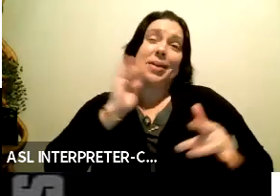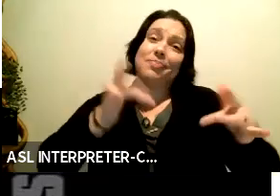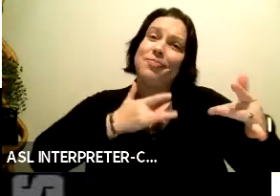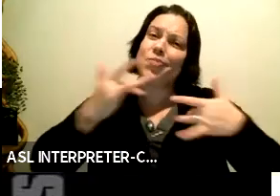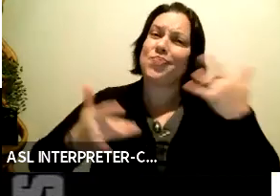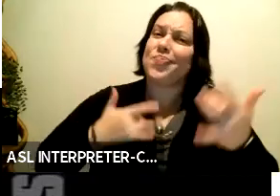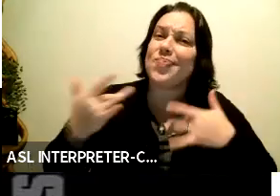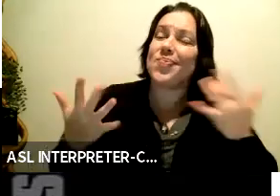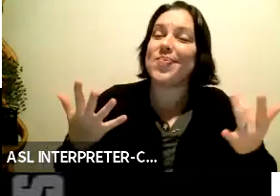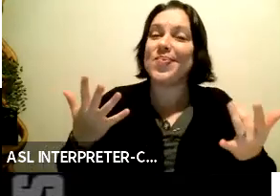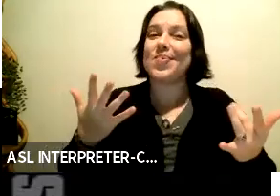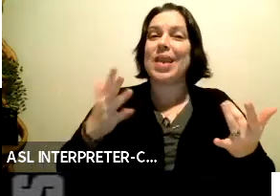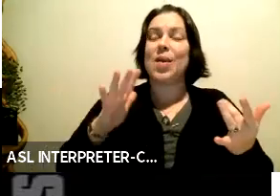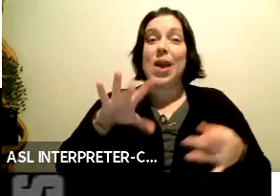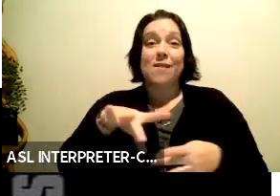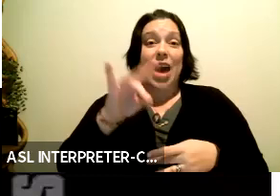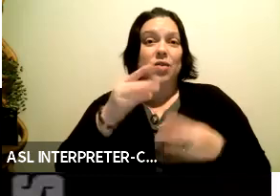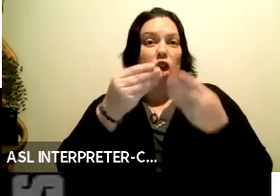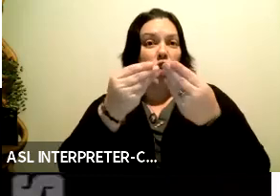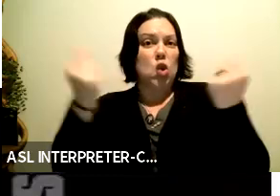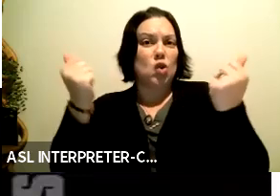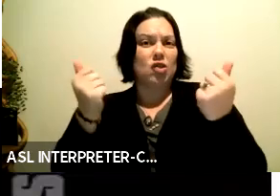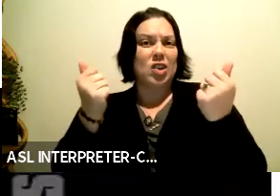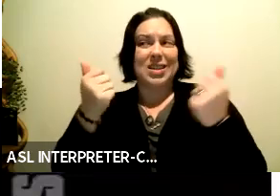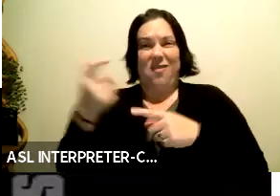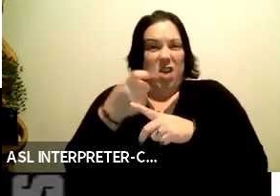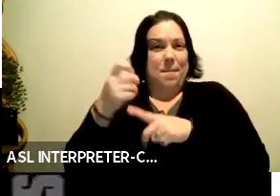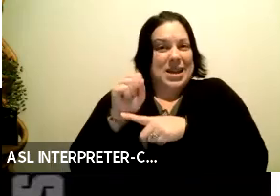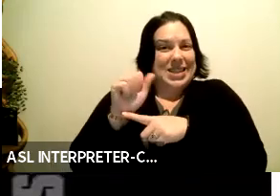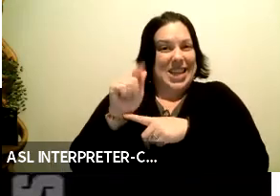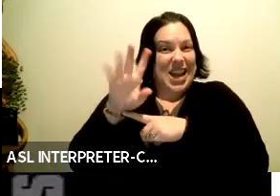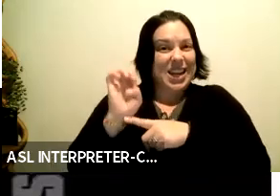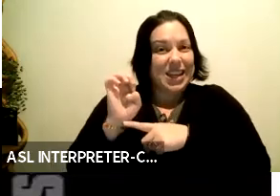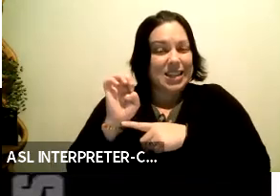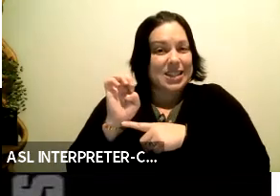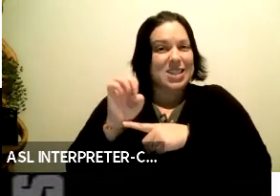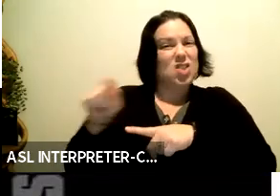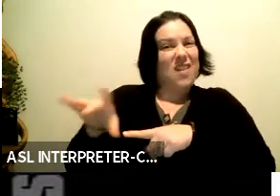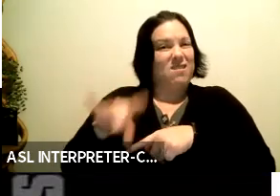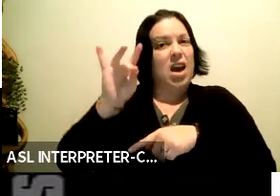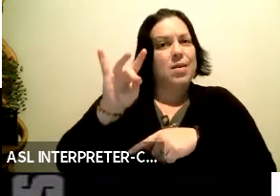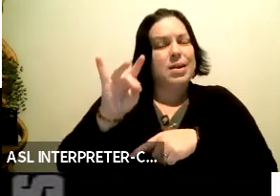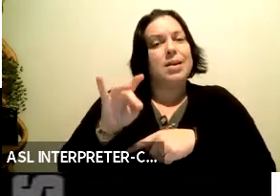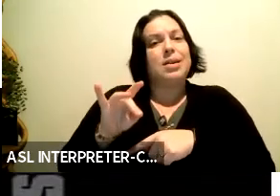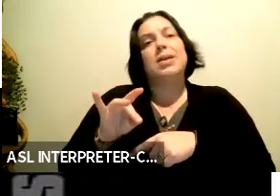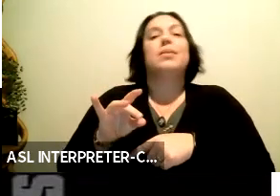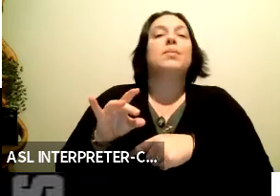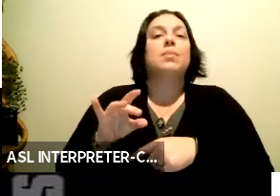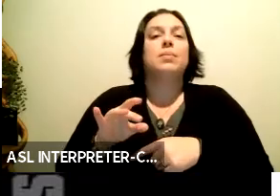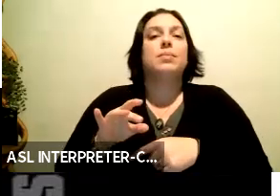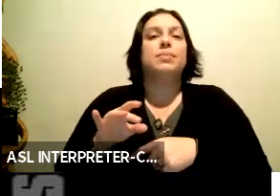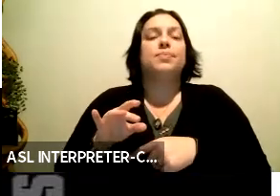was the solution that Sadie found through Project Here to make sure that CDAS community and home